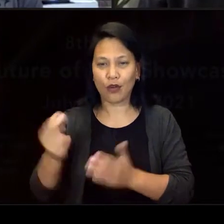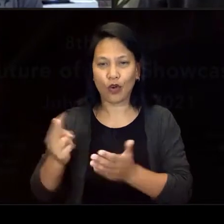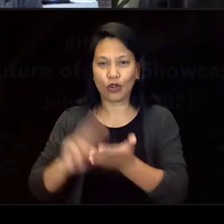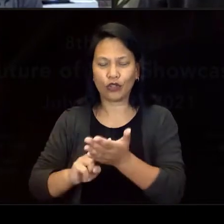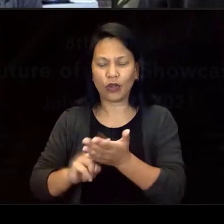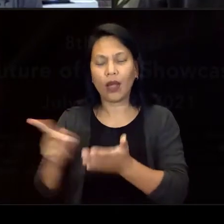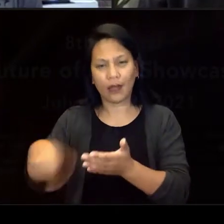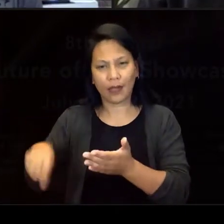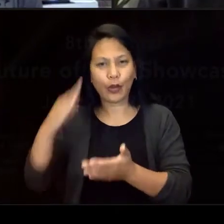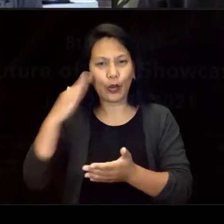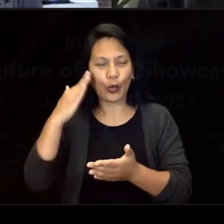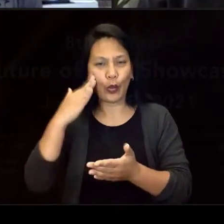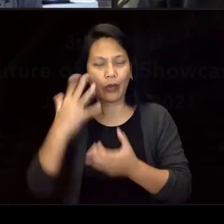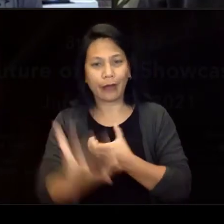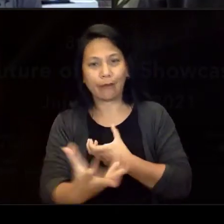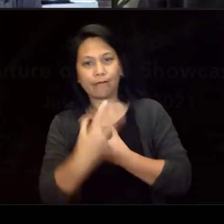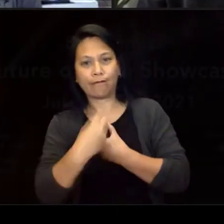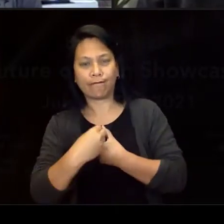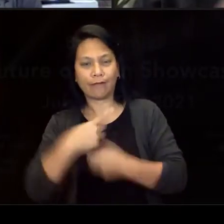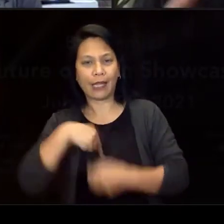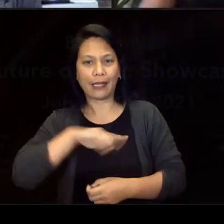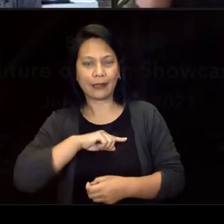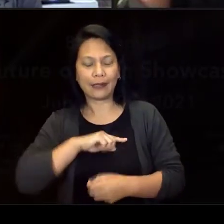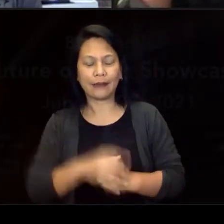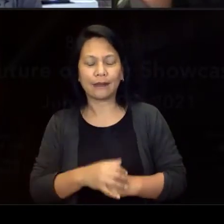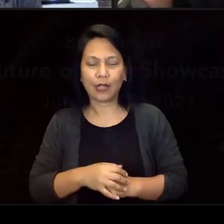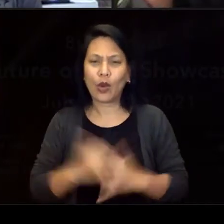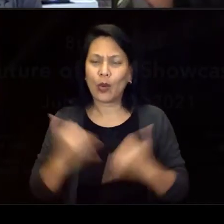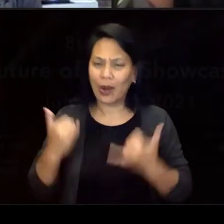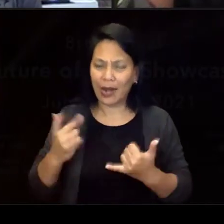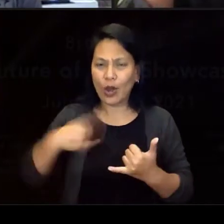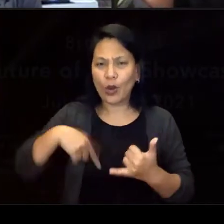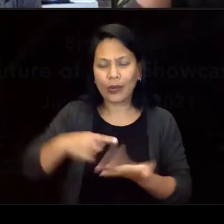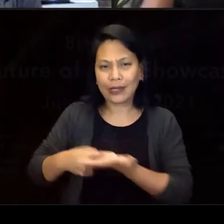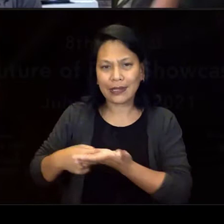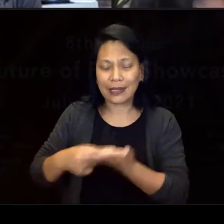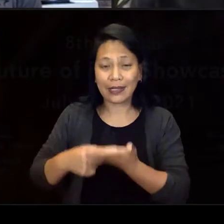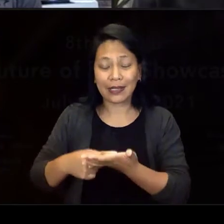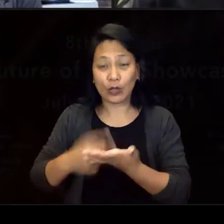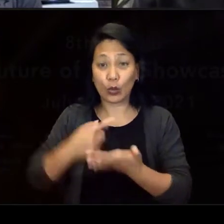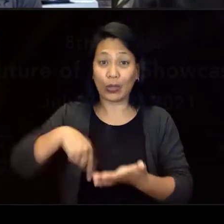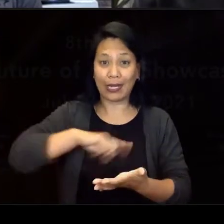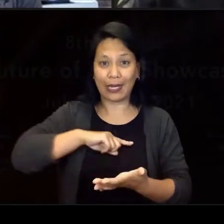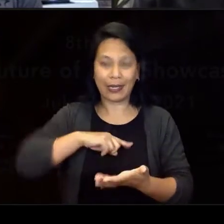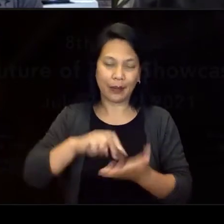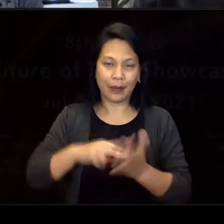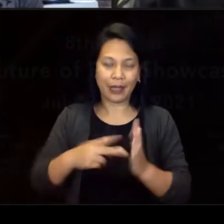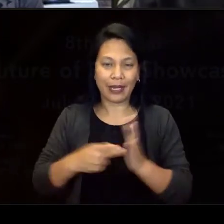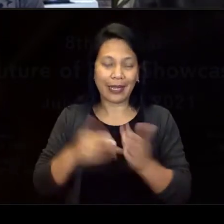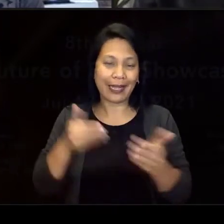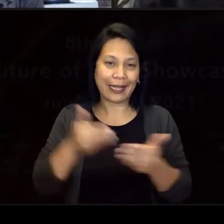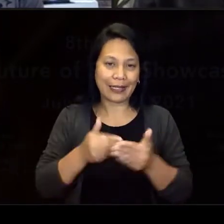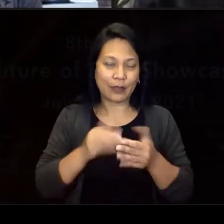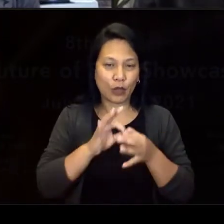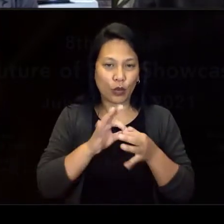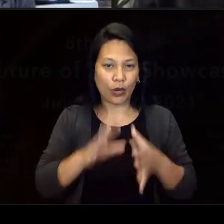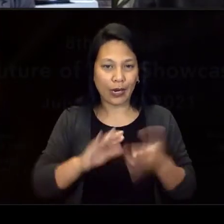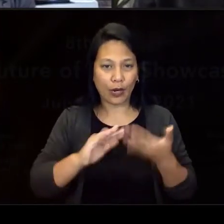Like we're in conversation with them right now. And I say, we meaning the intimacy coordinators community.